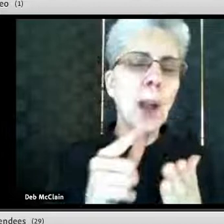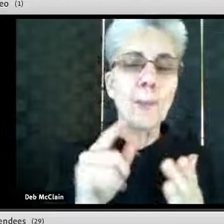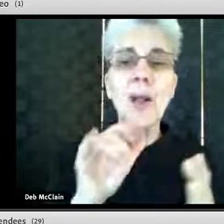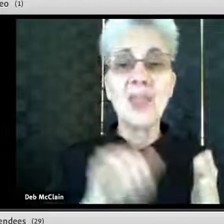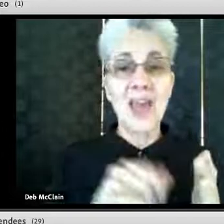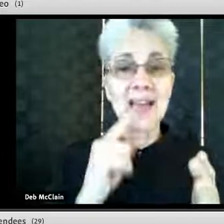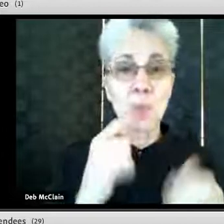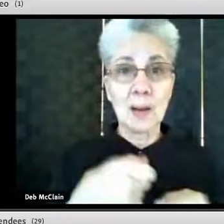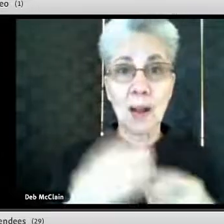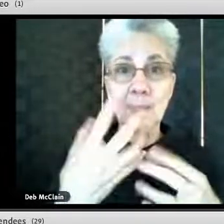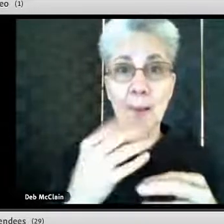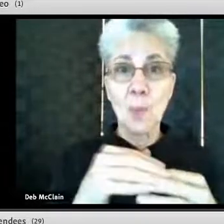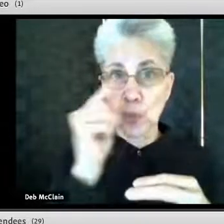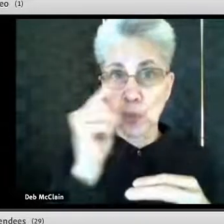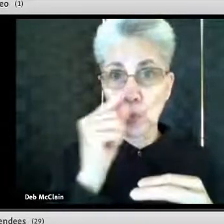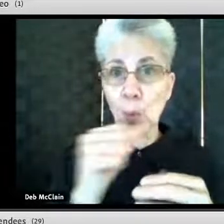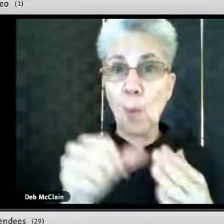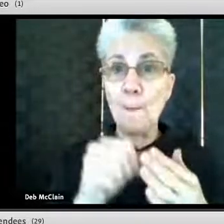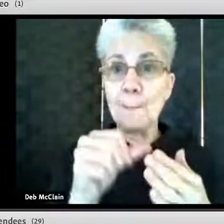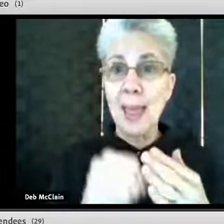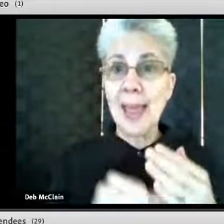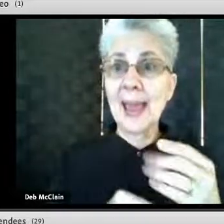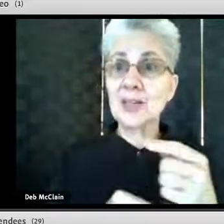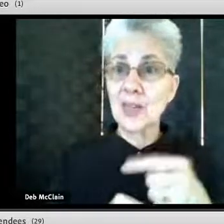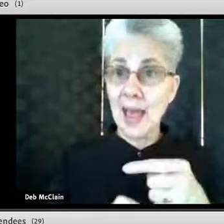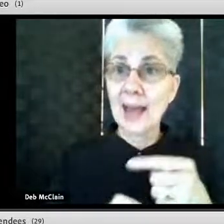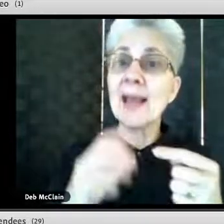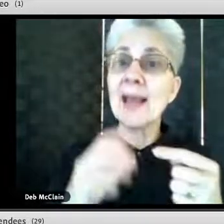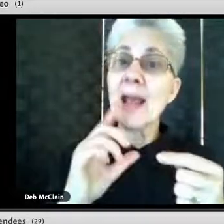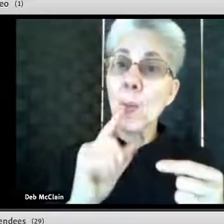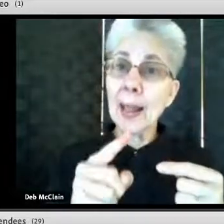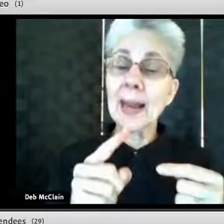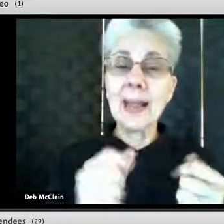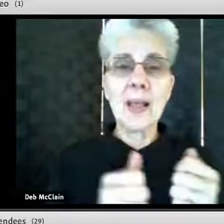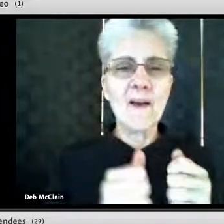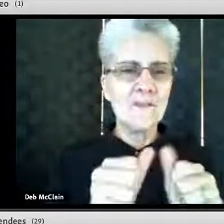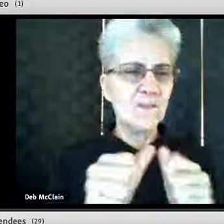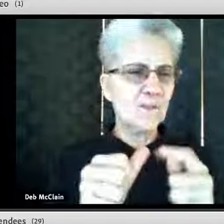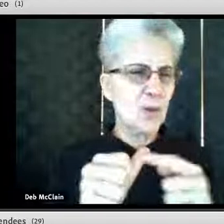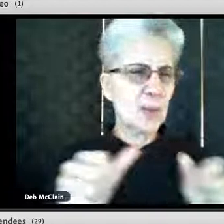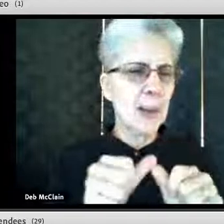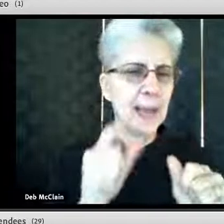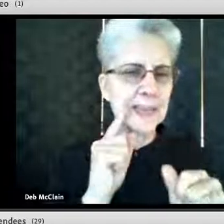this is what comes up on that Google page result. That's really the first place a lot of people have eyes on you.